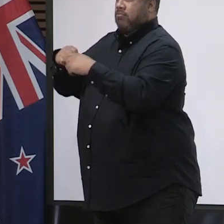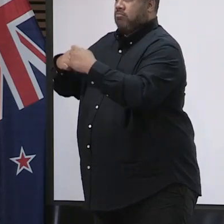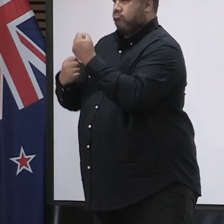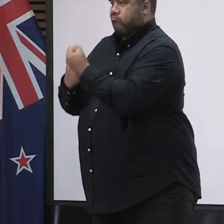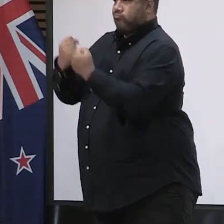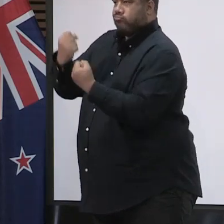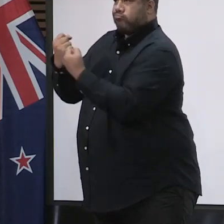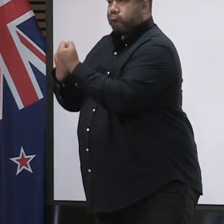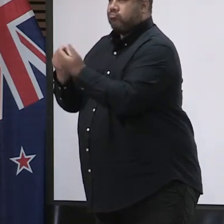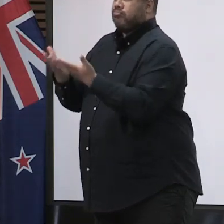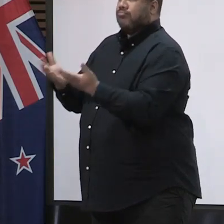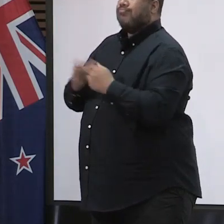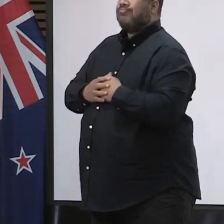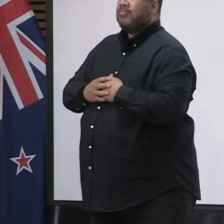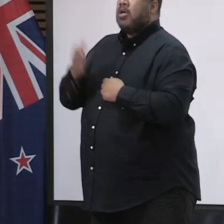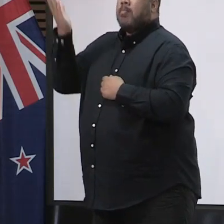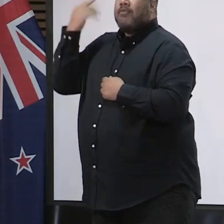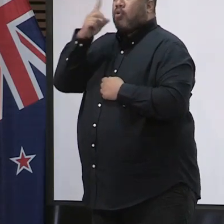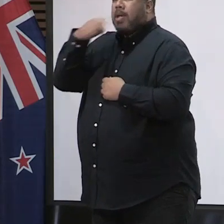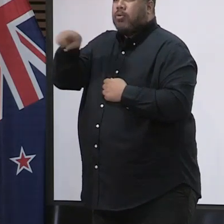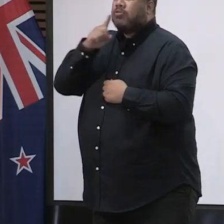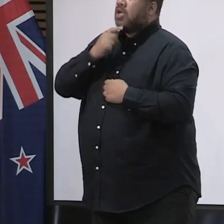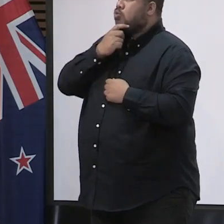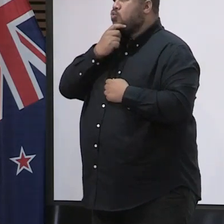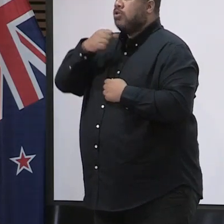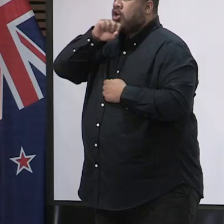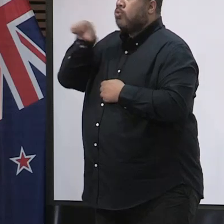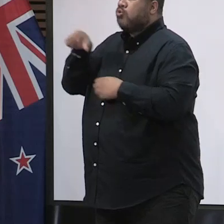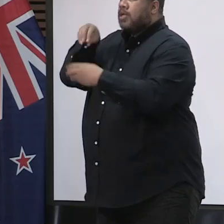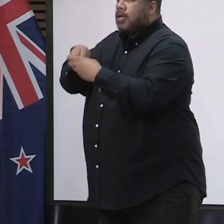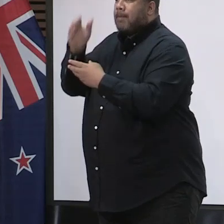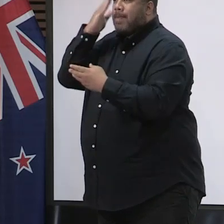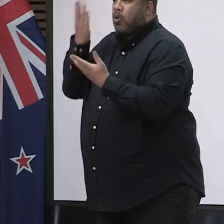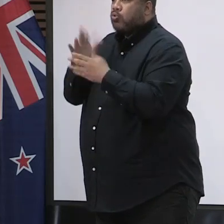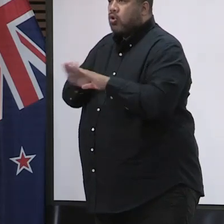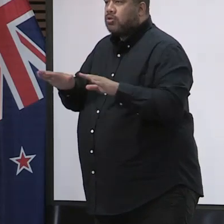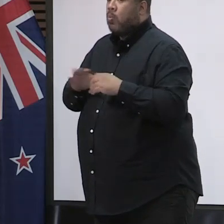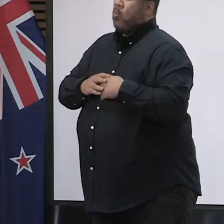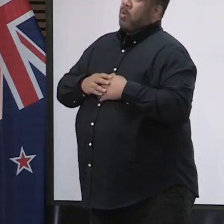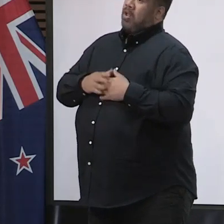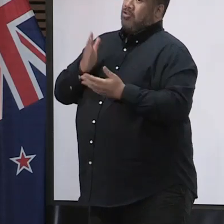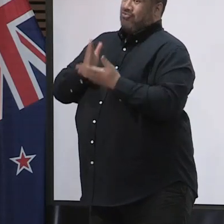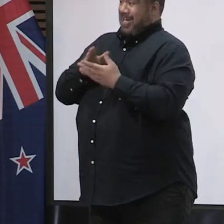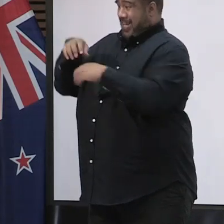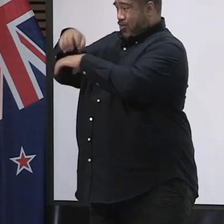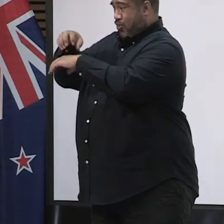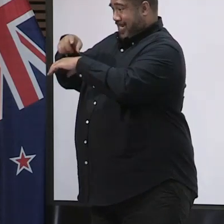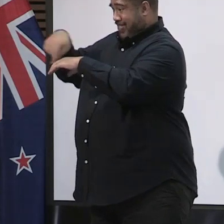organisation of countries. And you will have heard the WHO Director-General talk about